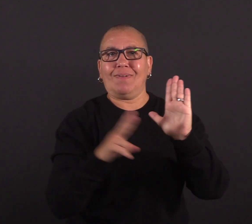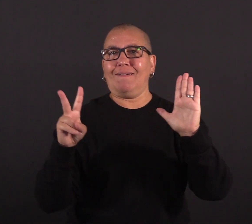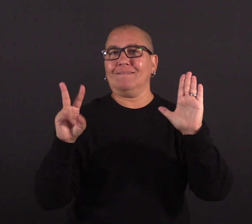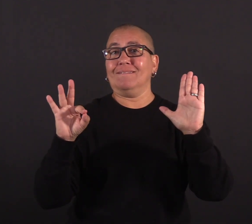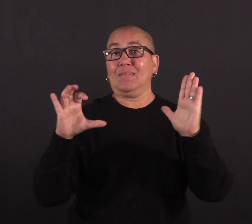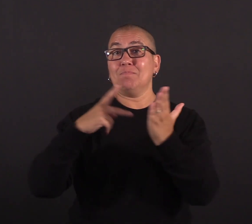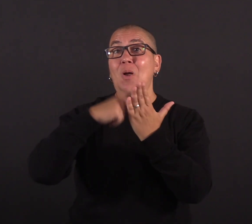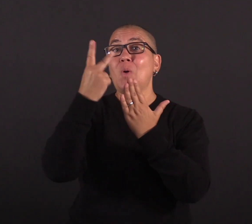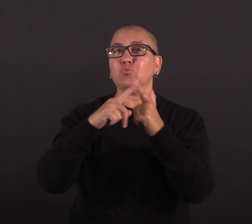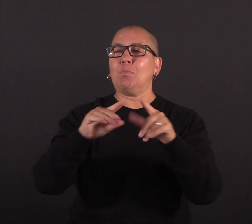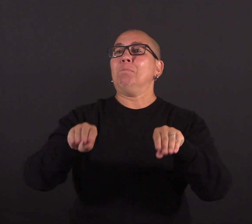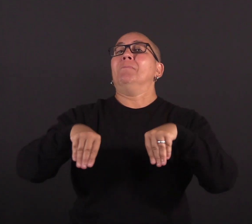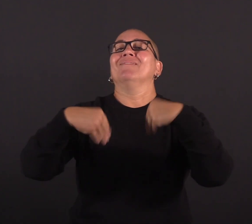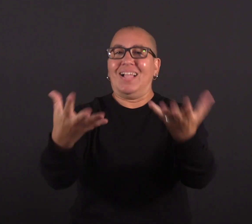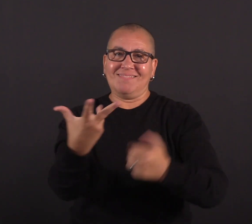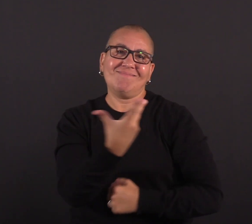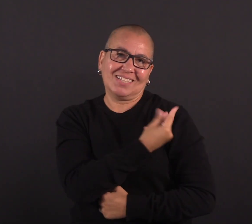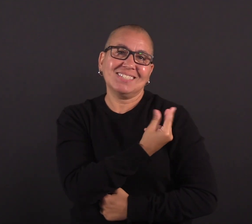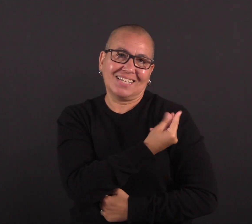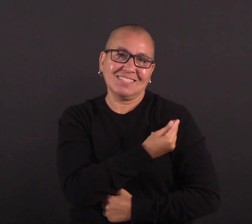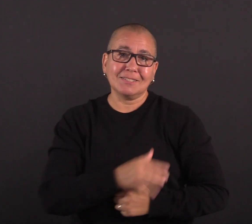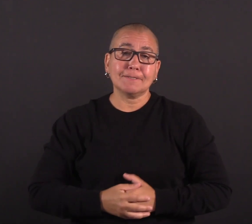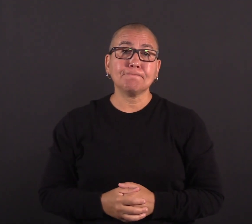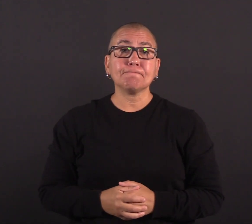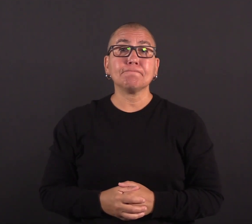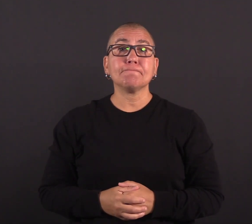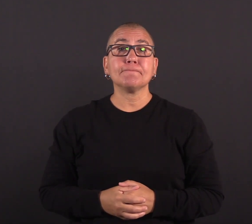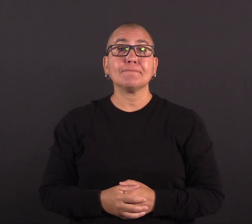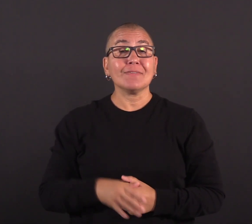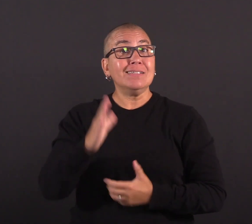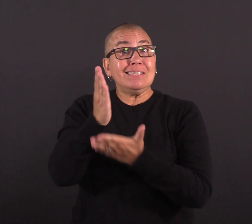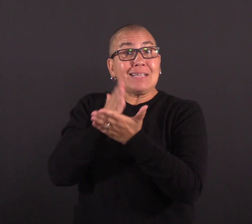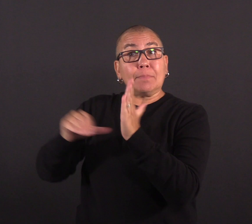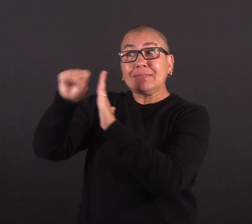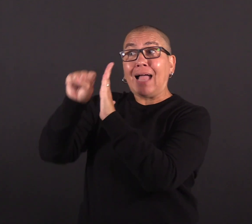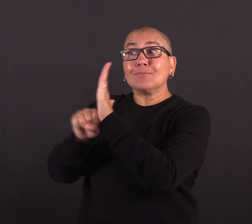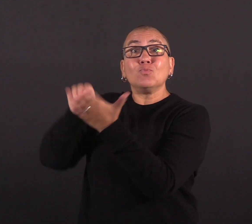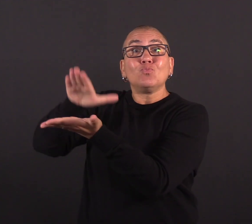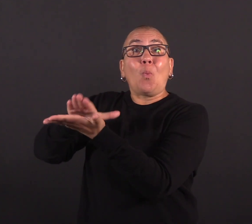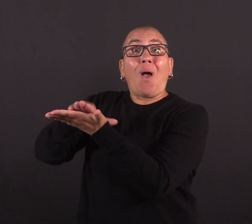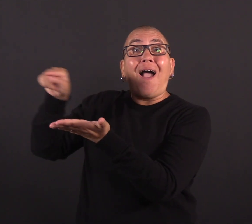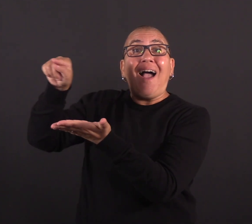Most pediatricians (doctors specializing in the treatment of children) in the United States and